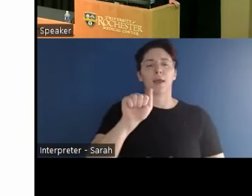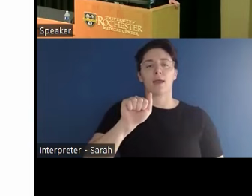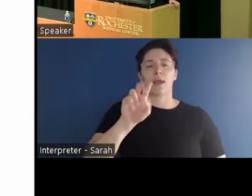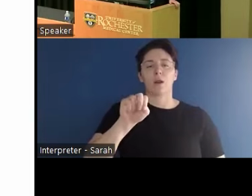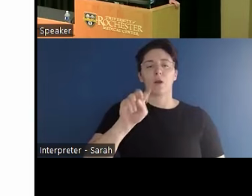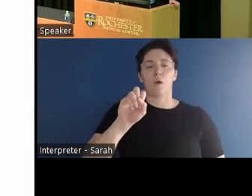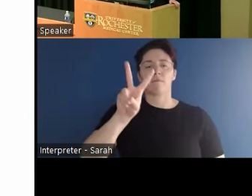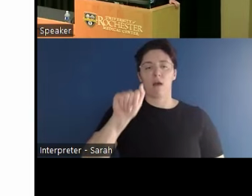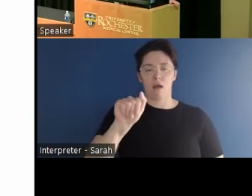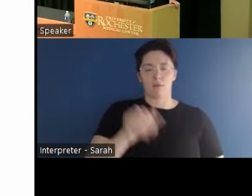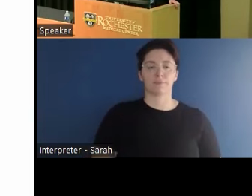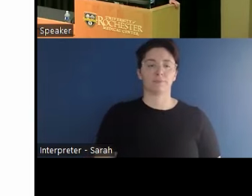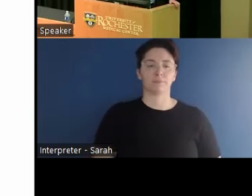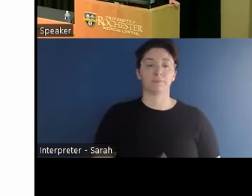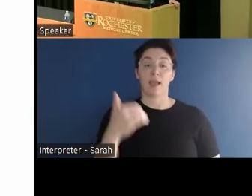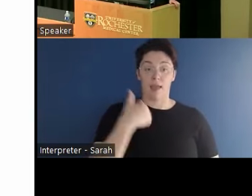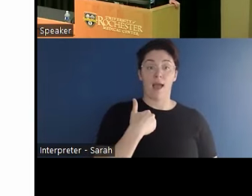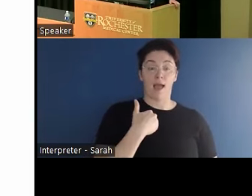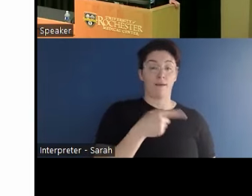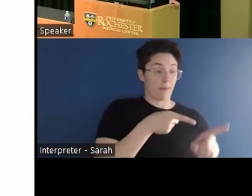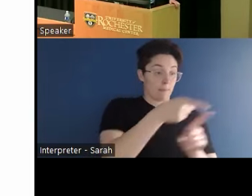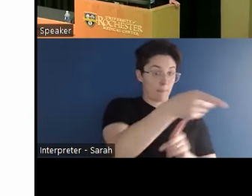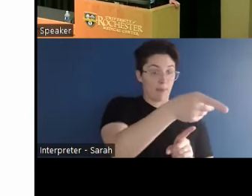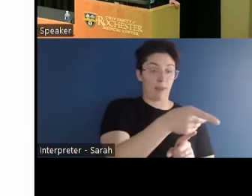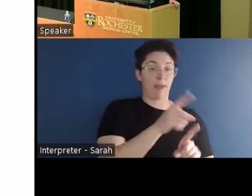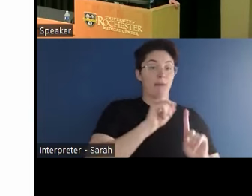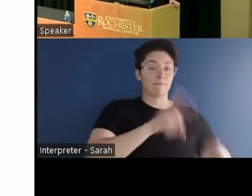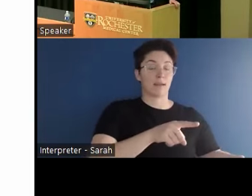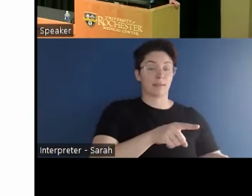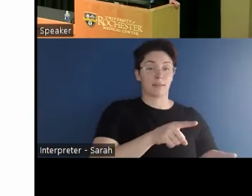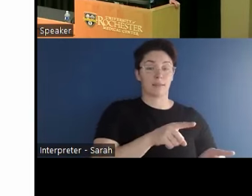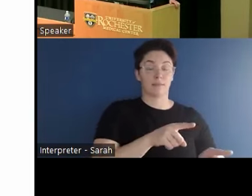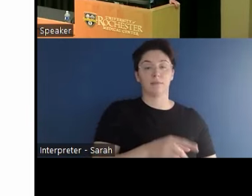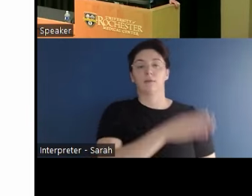is a main effect of group and a main effect of reporter but no interaction between group and